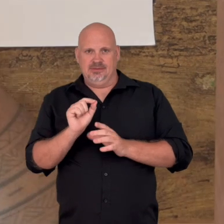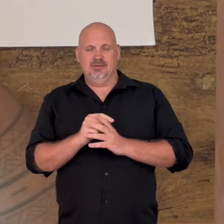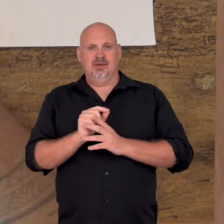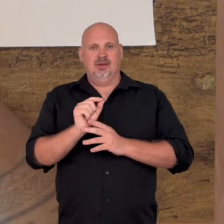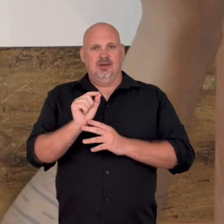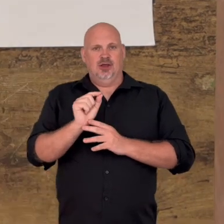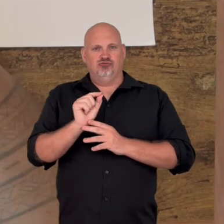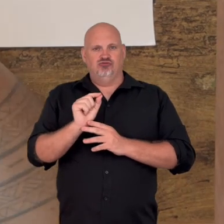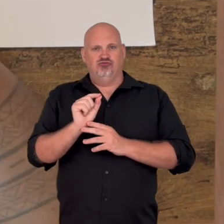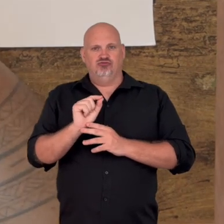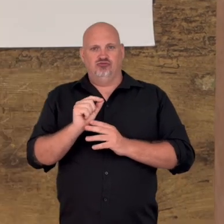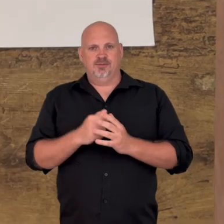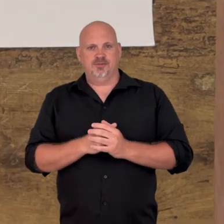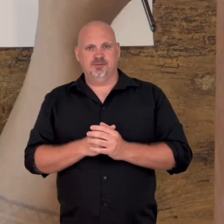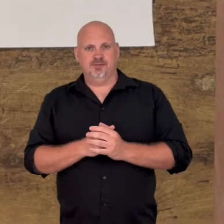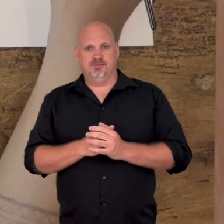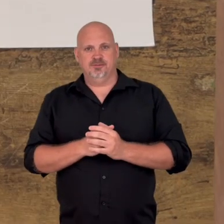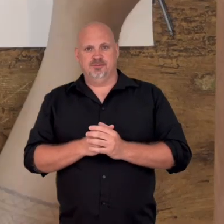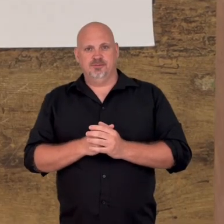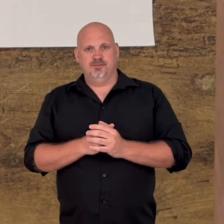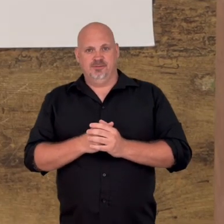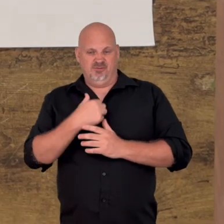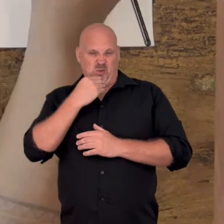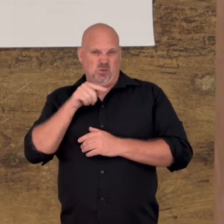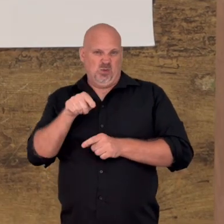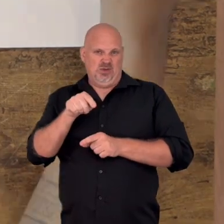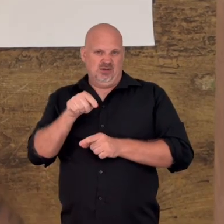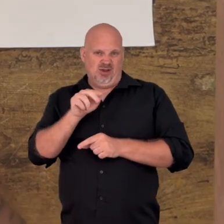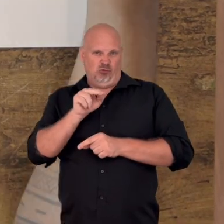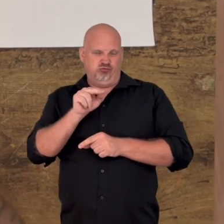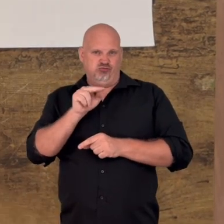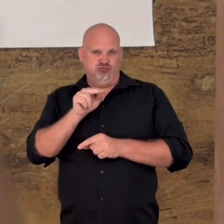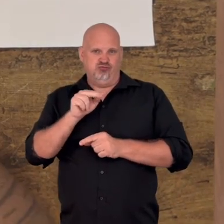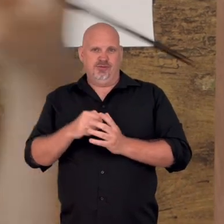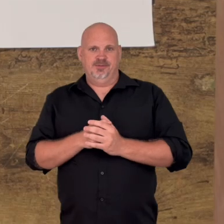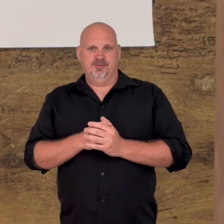so likely you hold the brush lightly you don't you don't you don't press it on the canvas